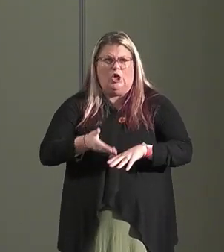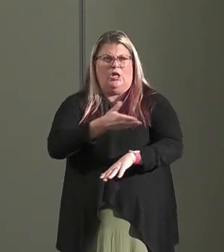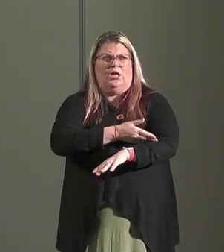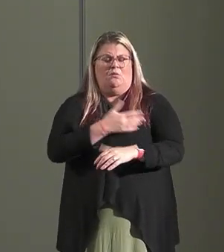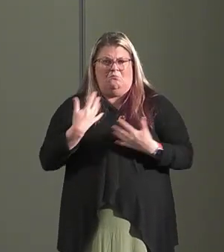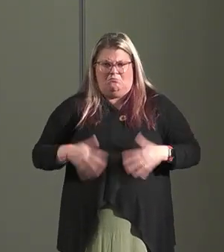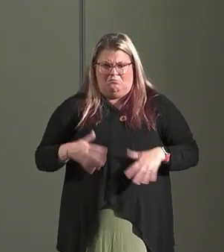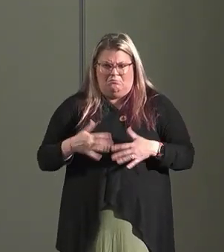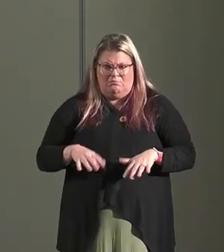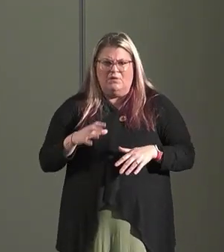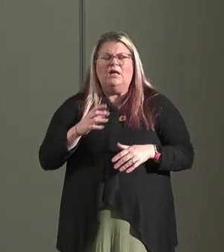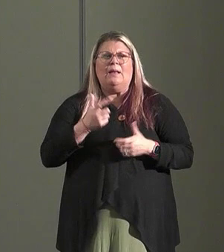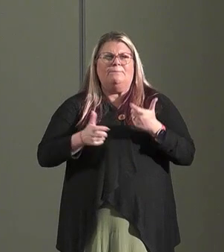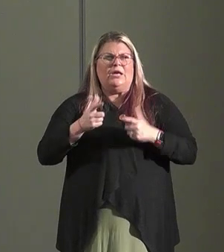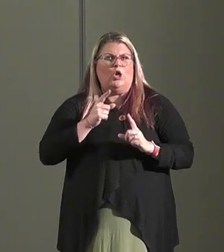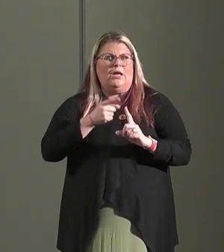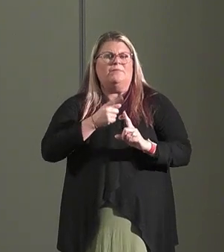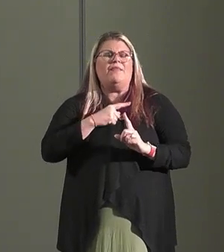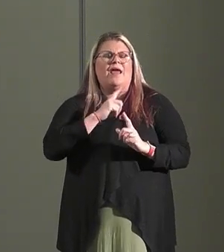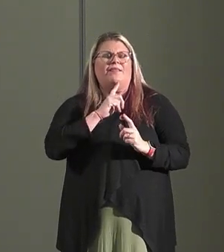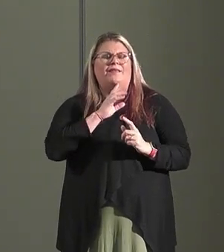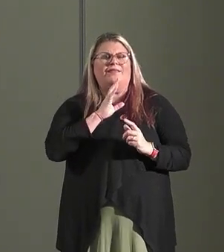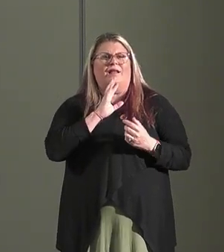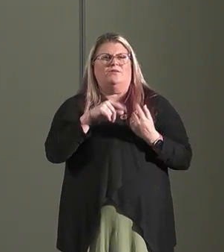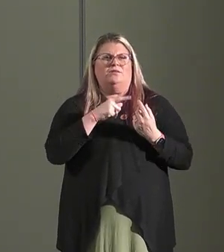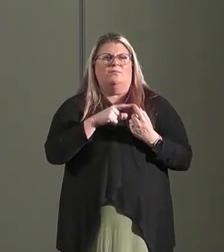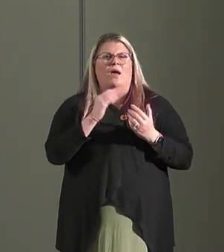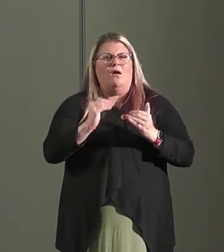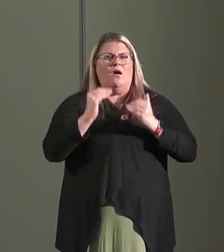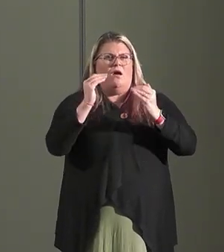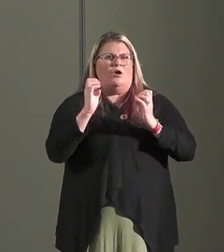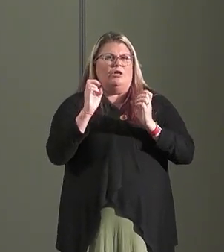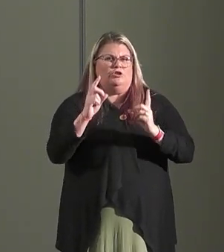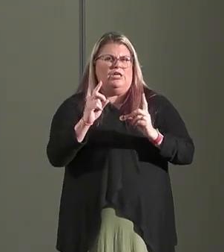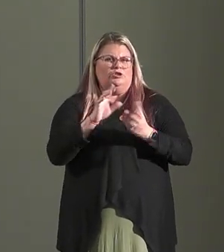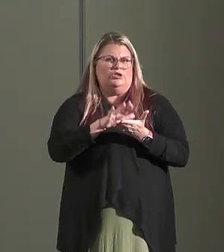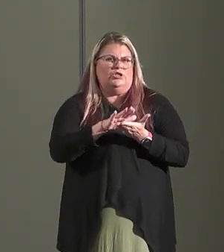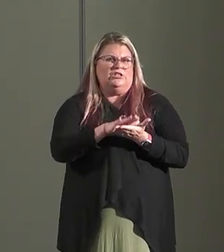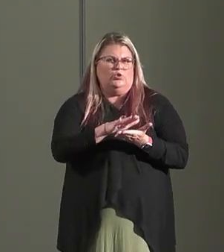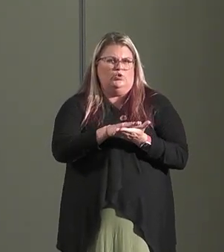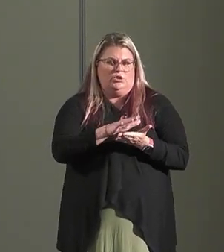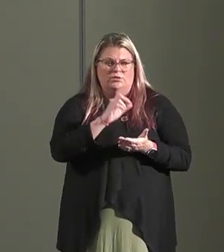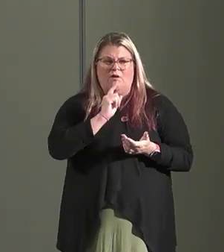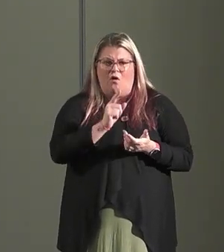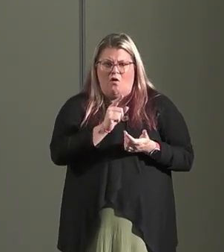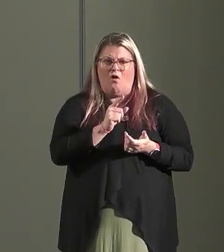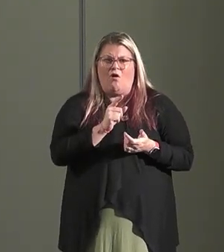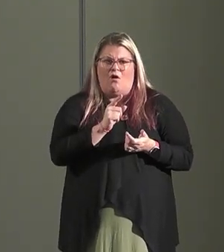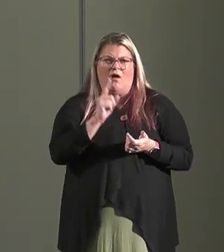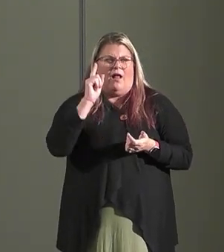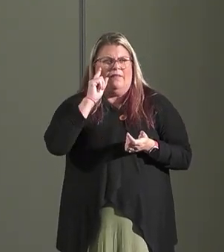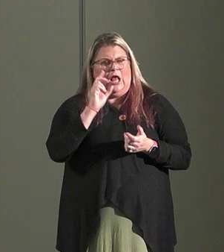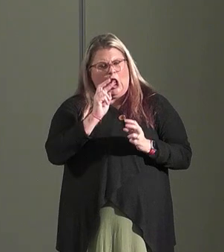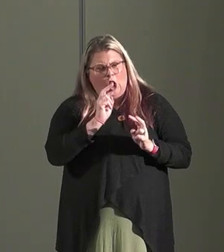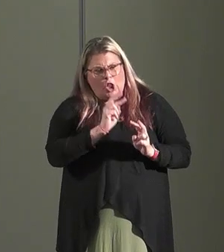That speaks to the fact that public higher ed institutions have been looking at this issue